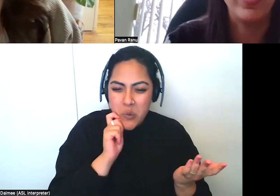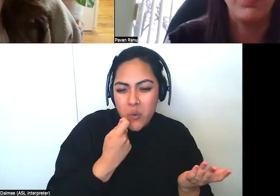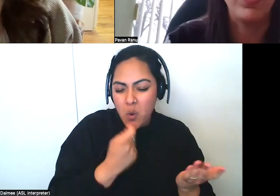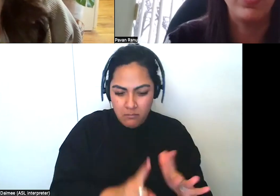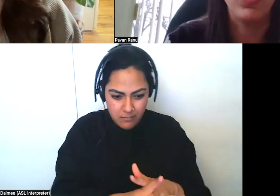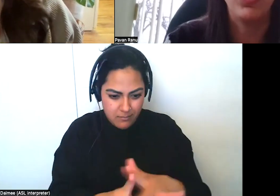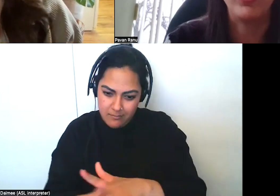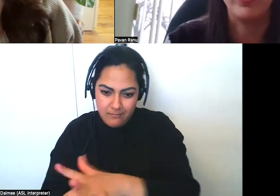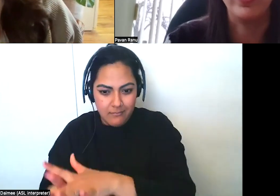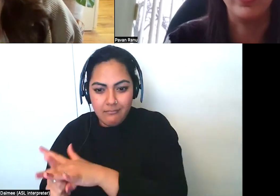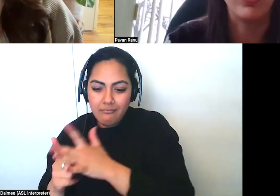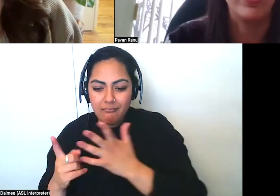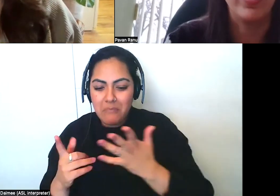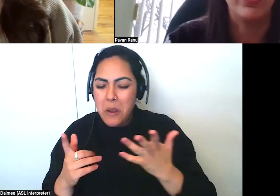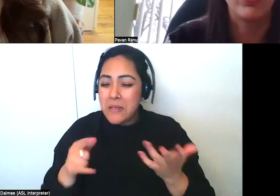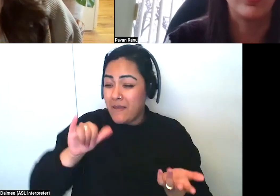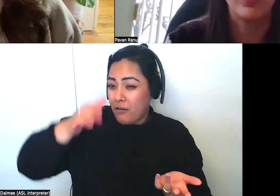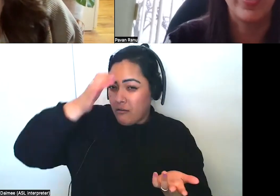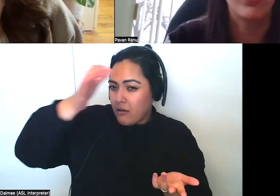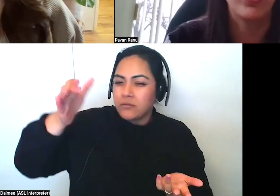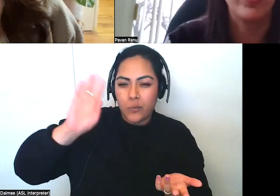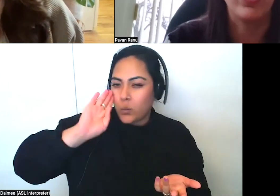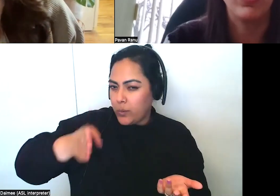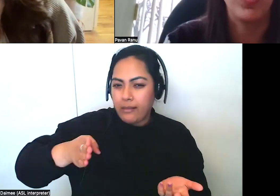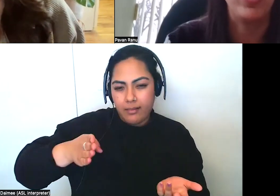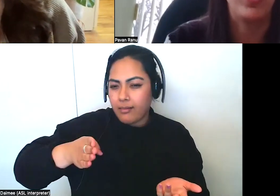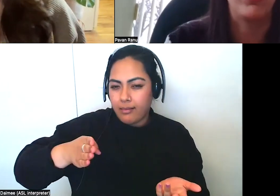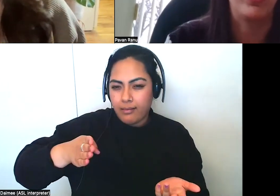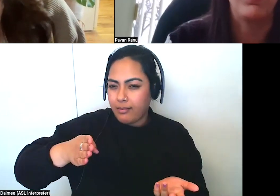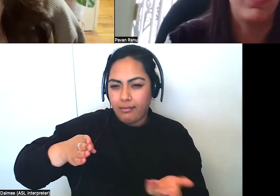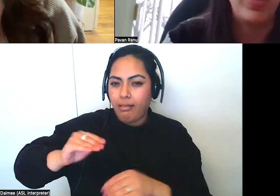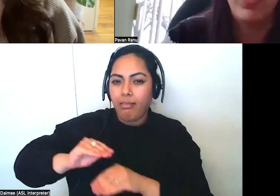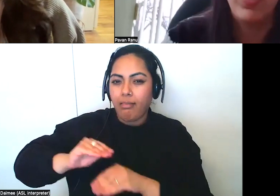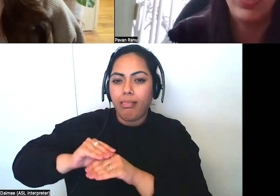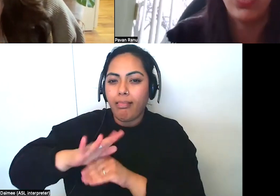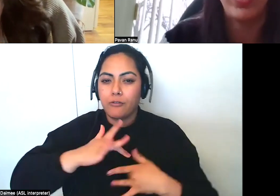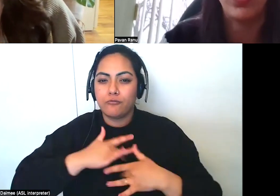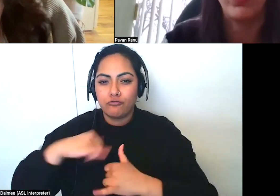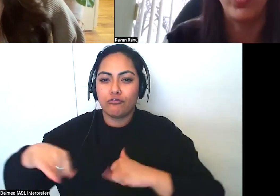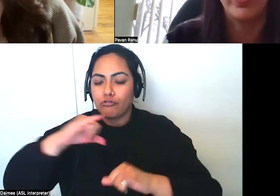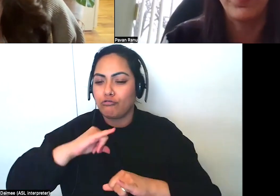concept will be trending and translating across all categories in 2023 and even into 2024.